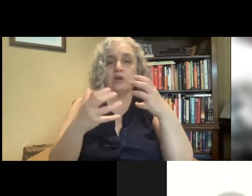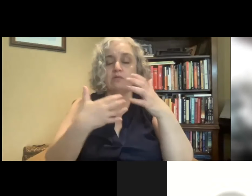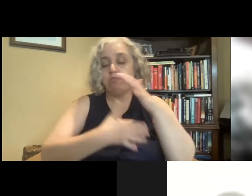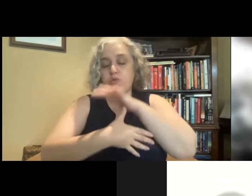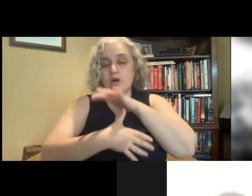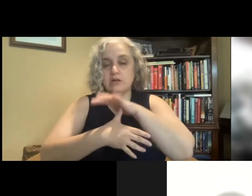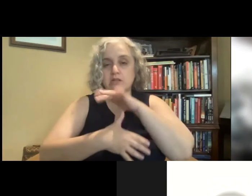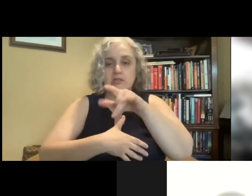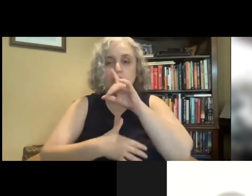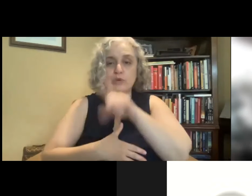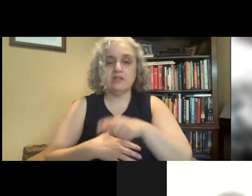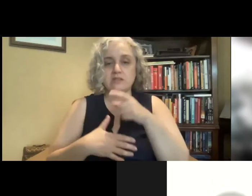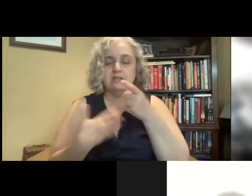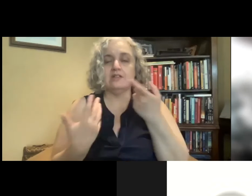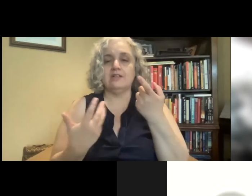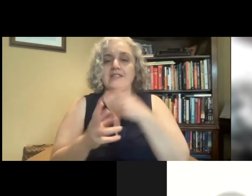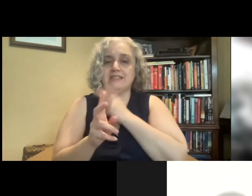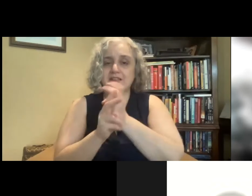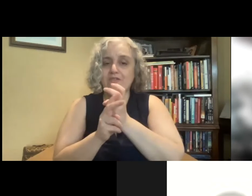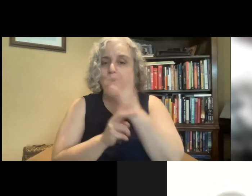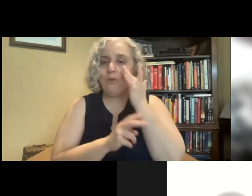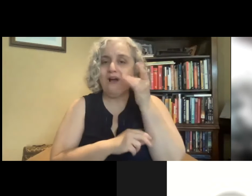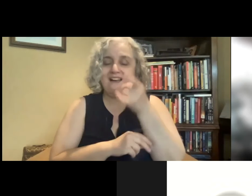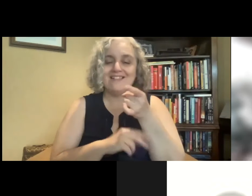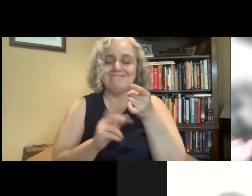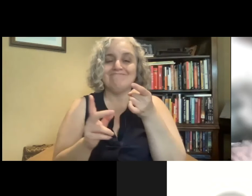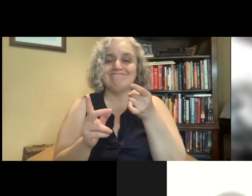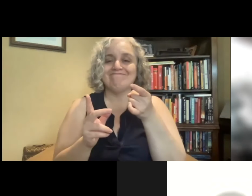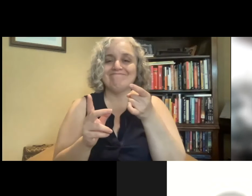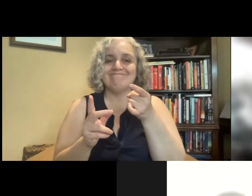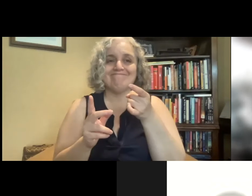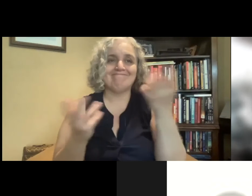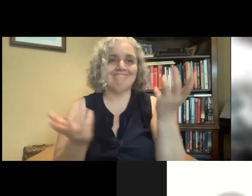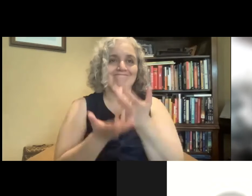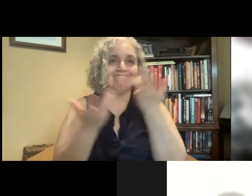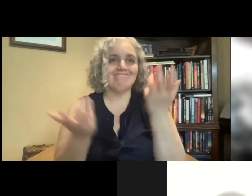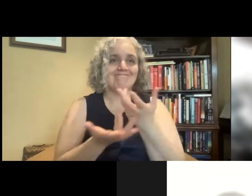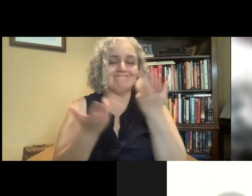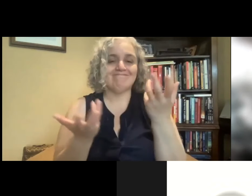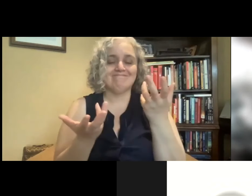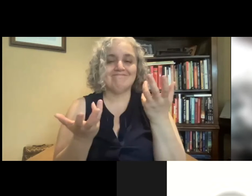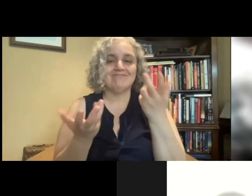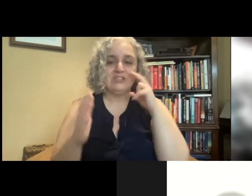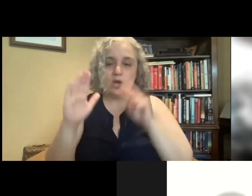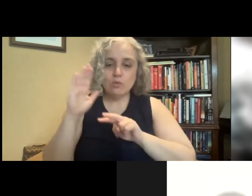This of course, makes it difficult when we have to give a prediction of exactly what we're